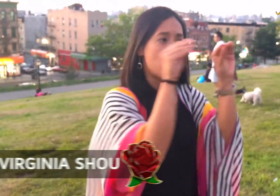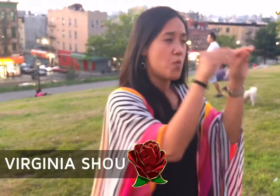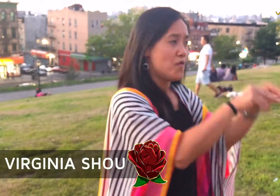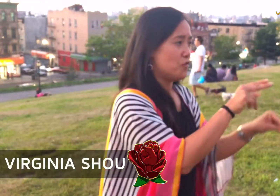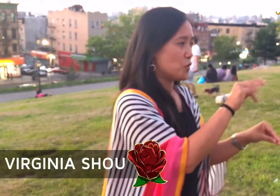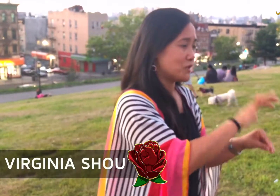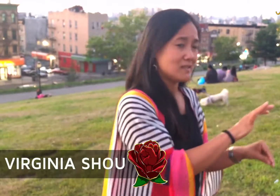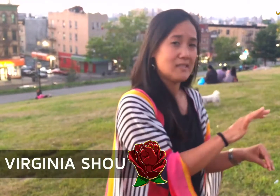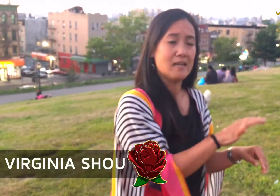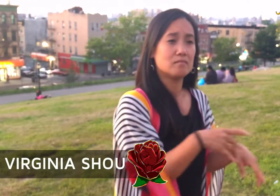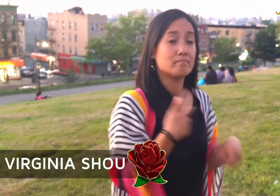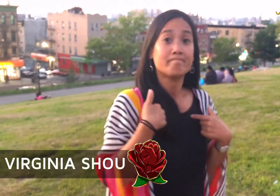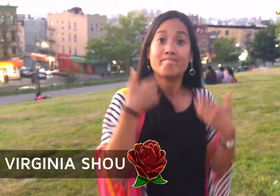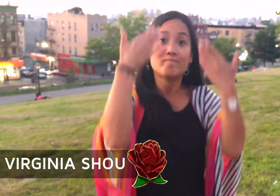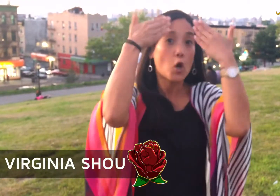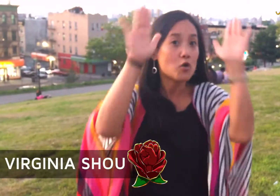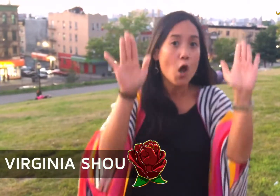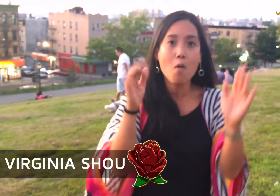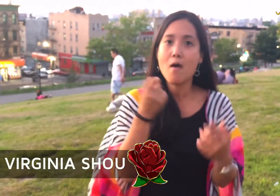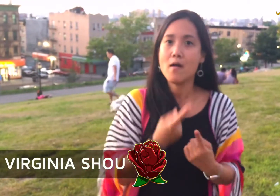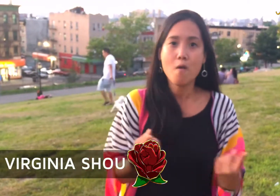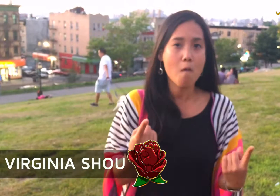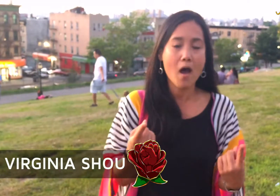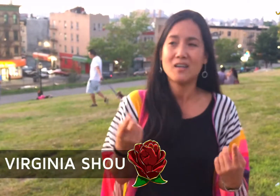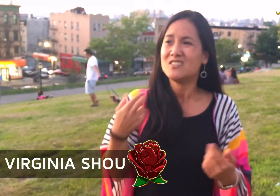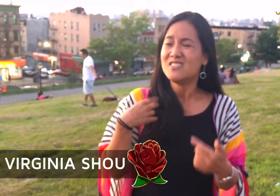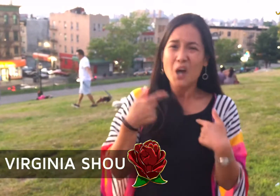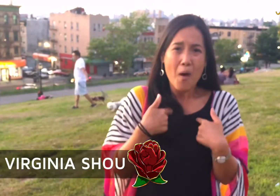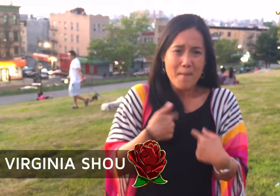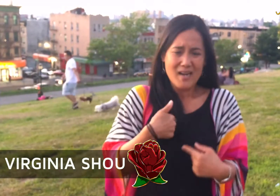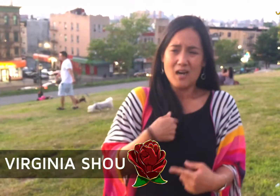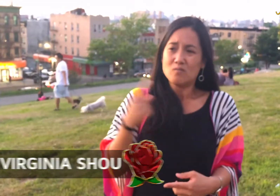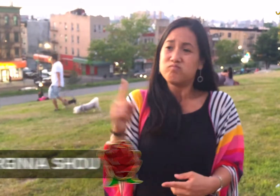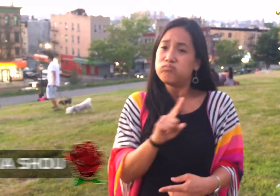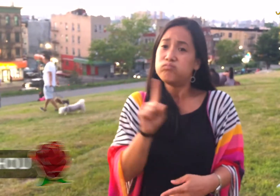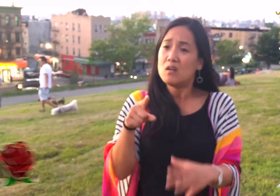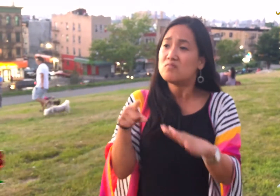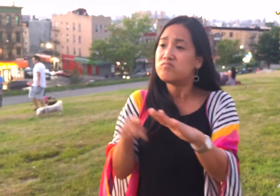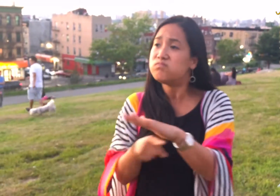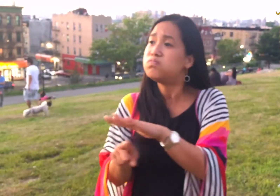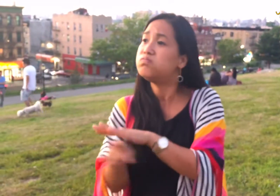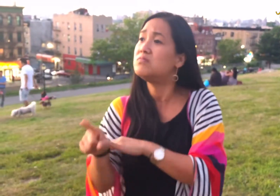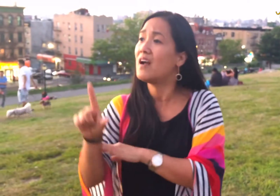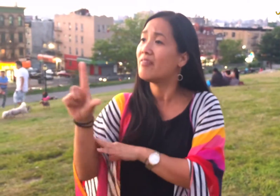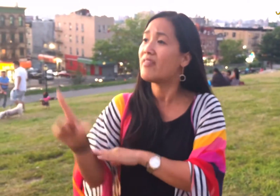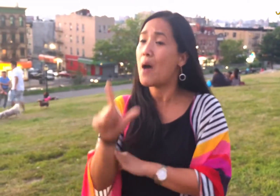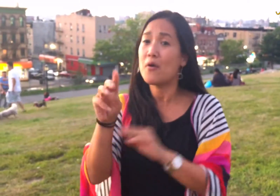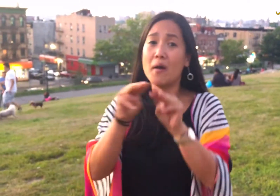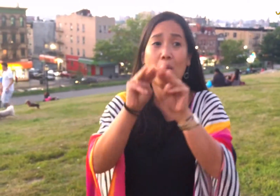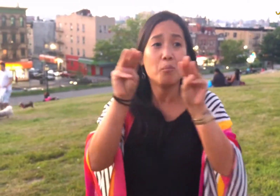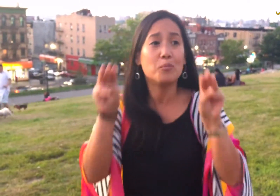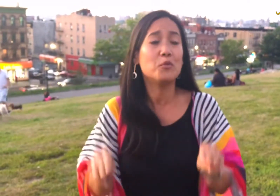adoration and relationship with this city. When I moved to NYC, I didn’t know anyone. I would tour the library, museums,